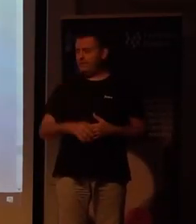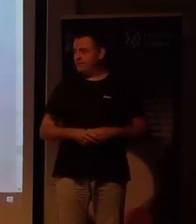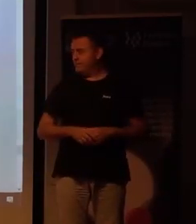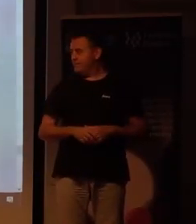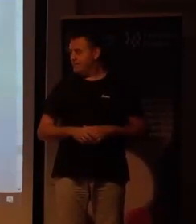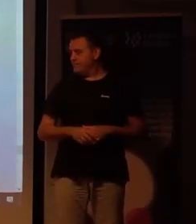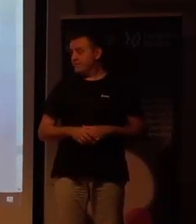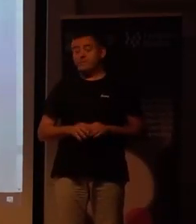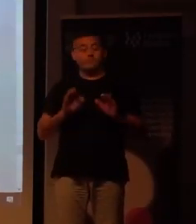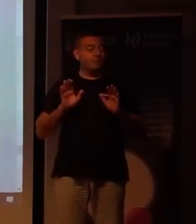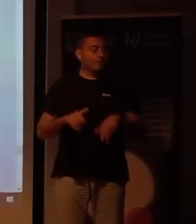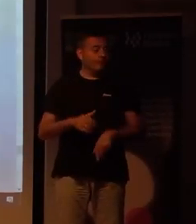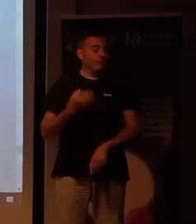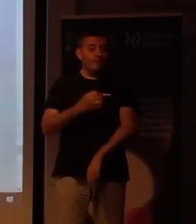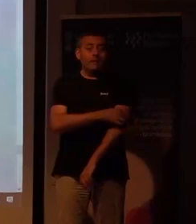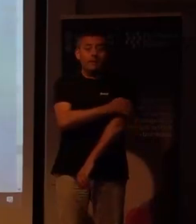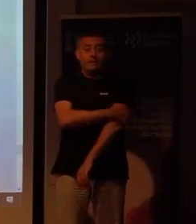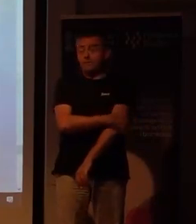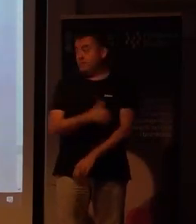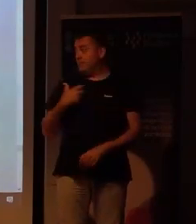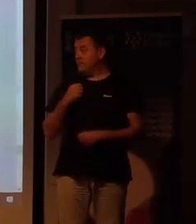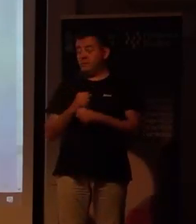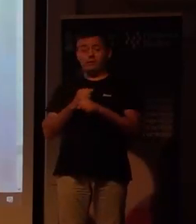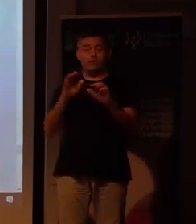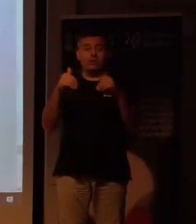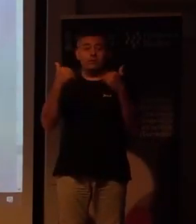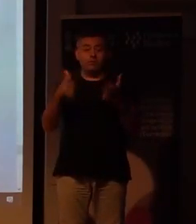In any case, it is the only field work photo we have and I am going to defend it to the end.